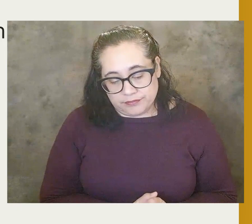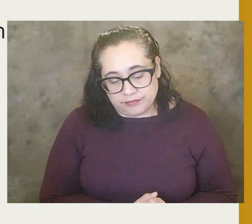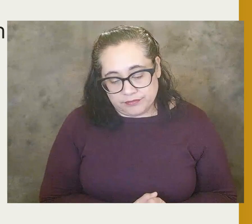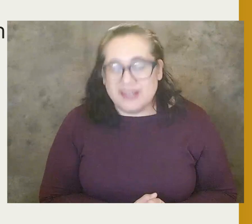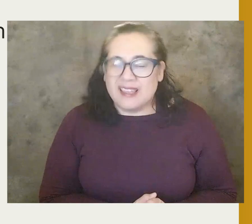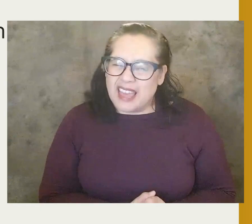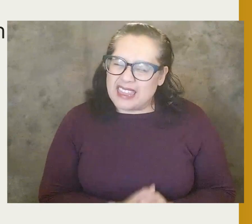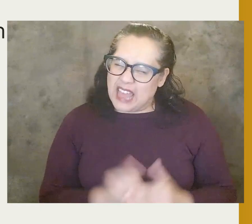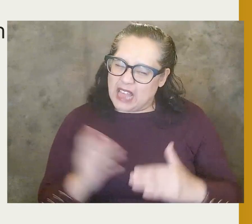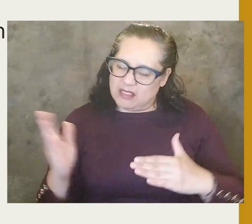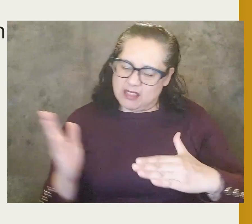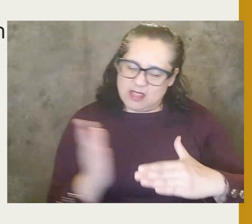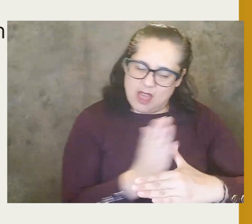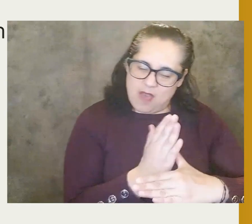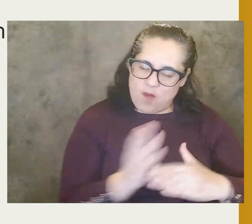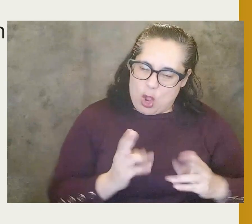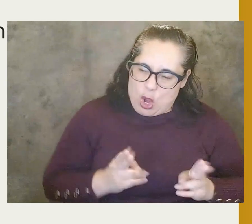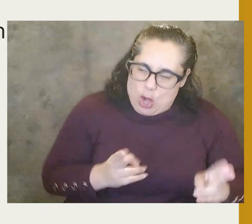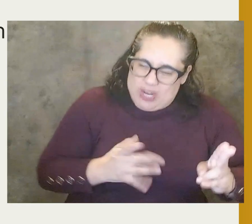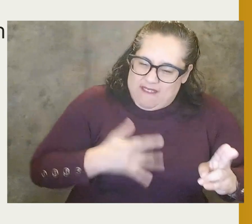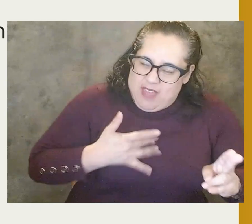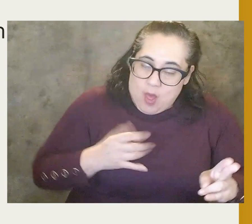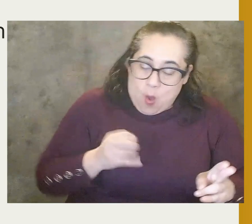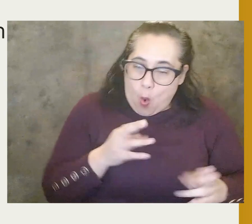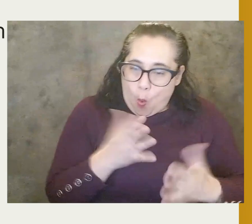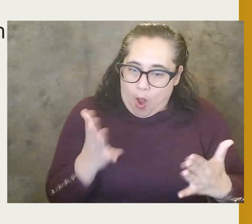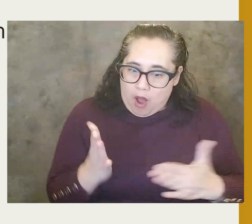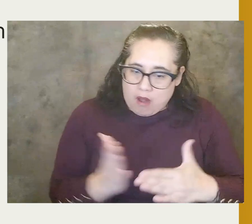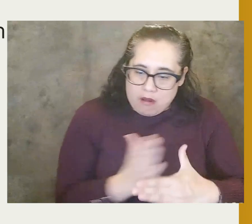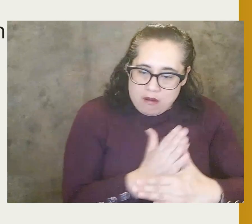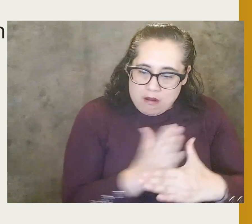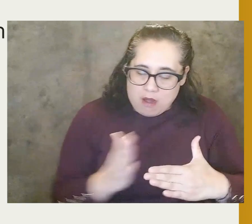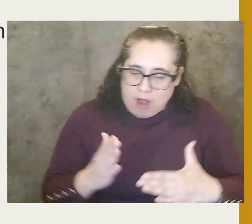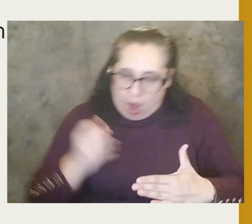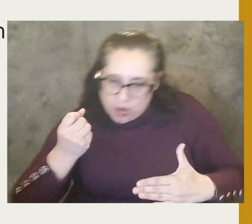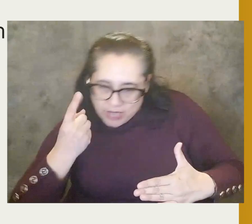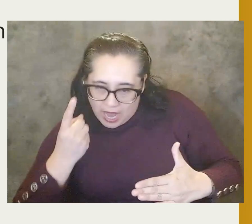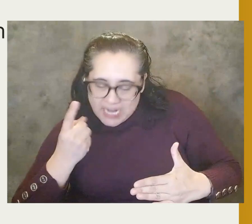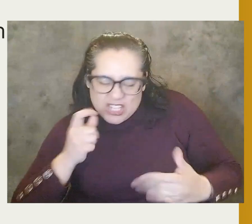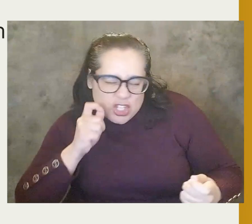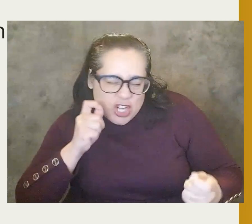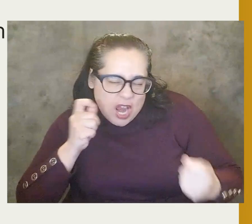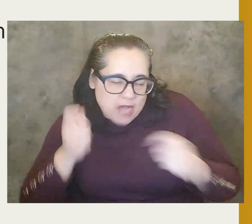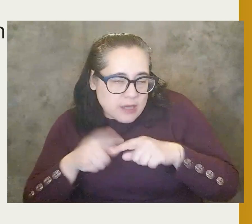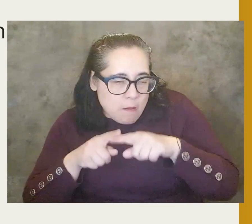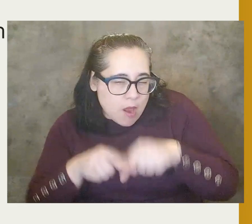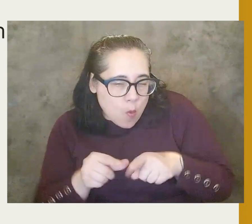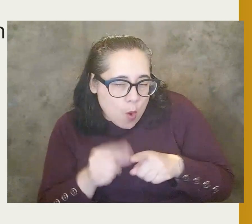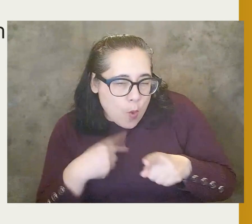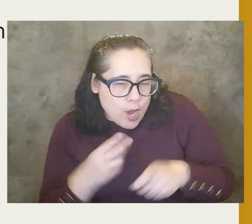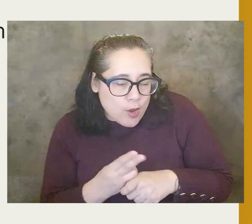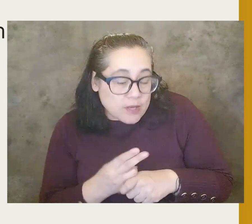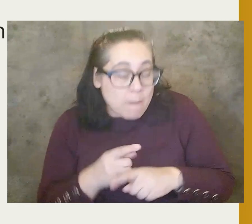The degree of urgency we feel or understand changes ... based on the words we use, but it also changes based on ...